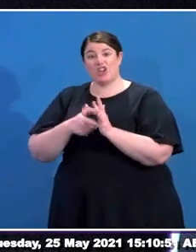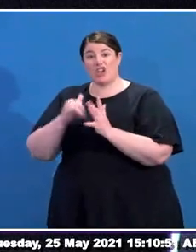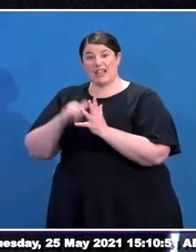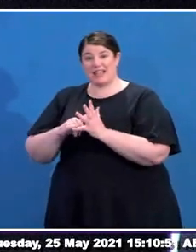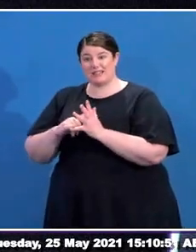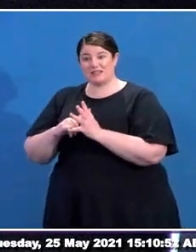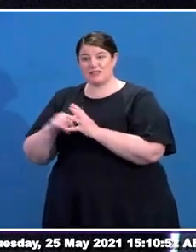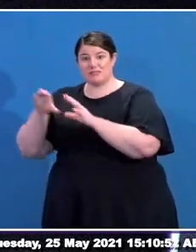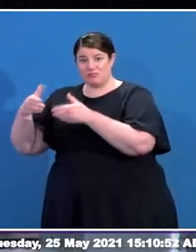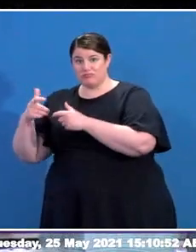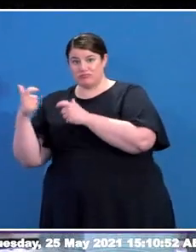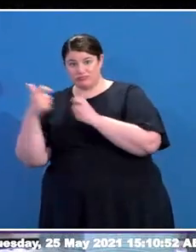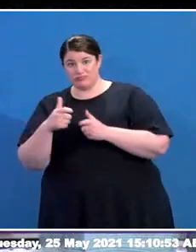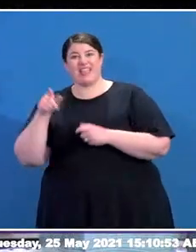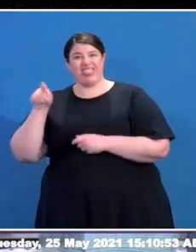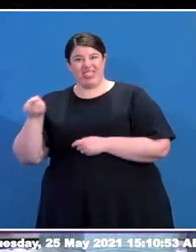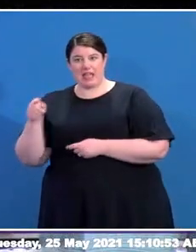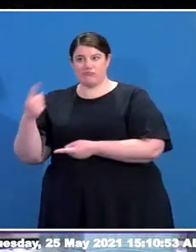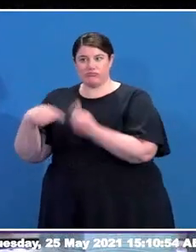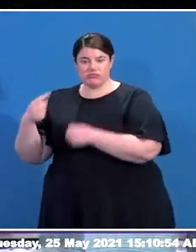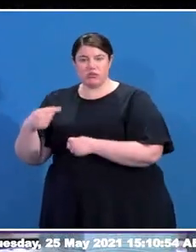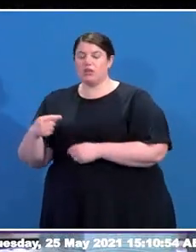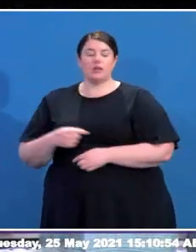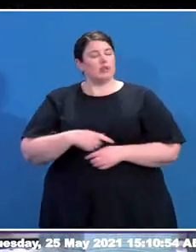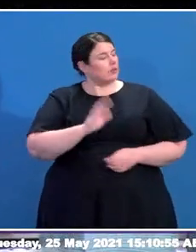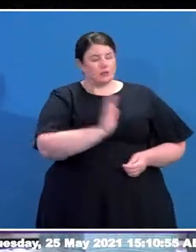I'm not so much interested in the reasoning process, I'm trying to